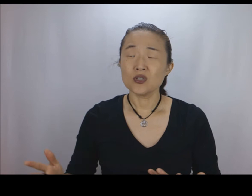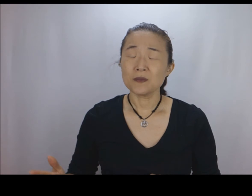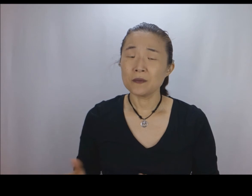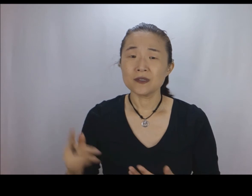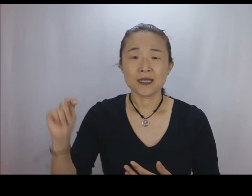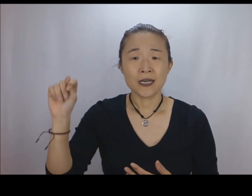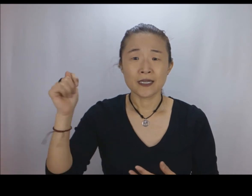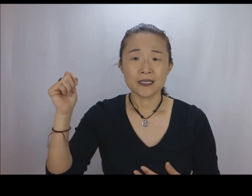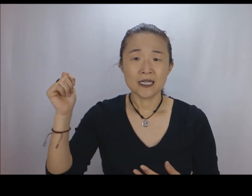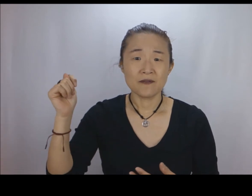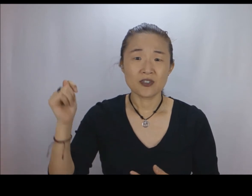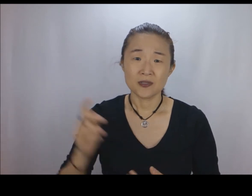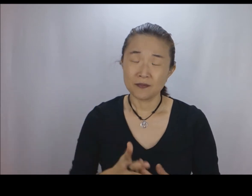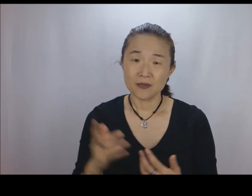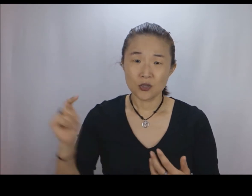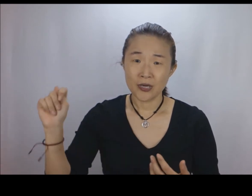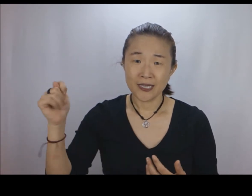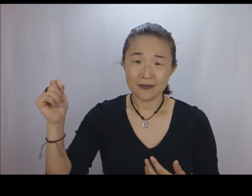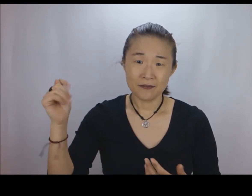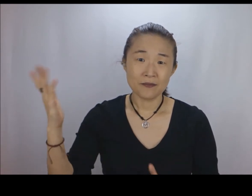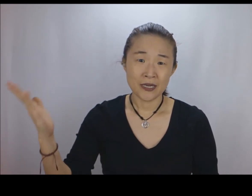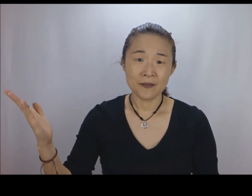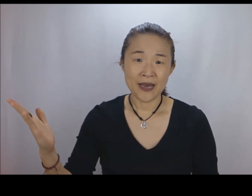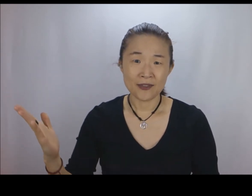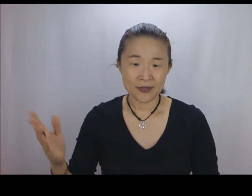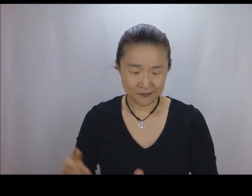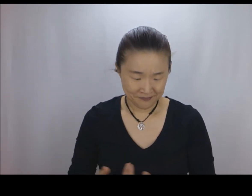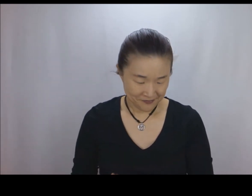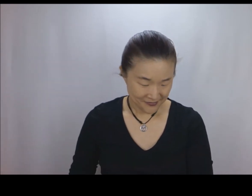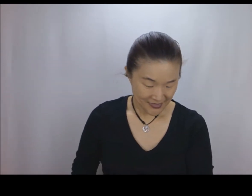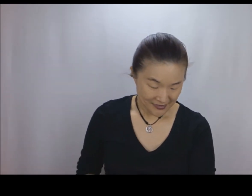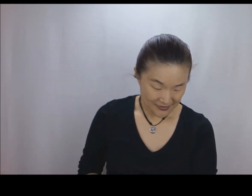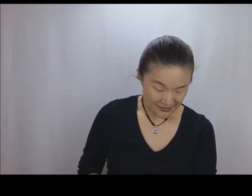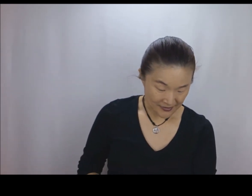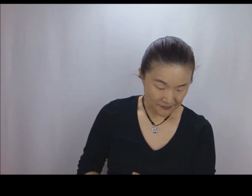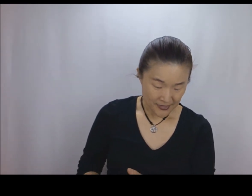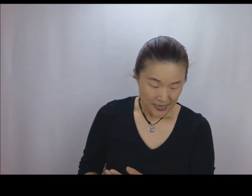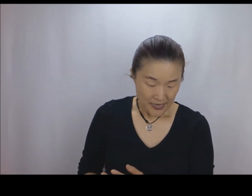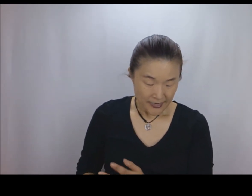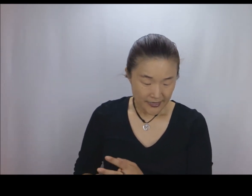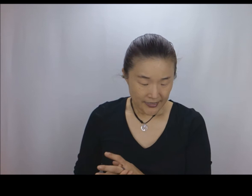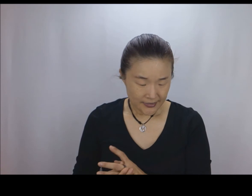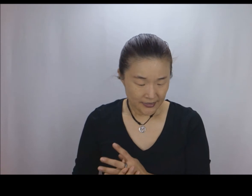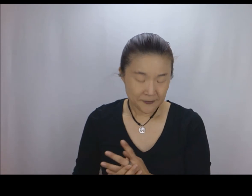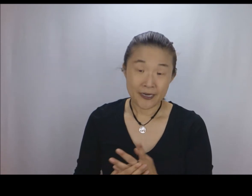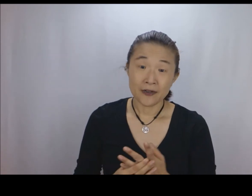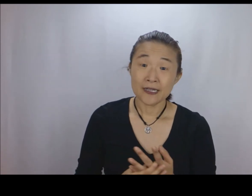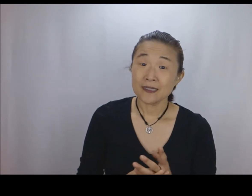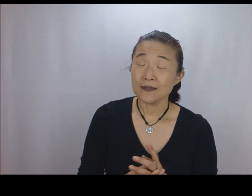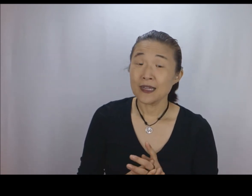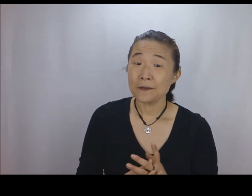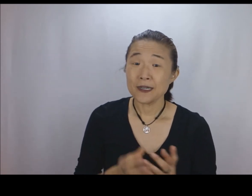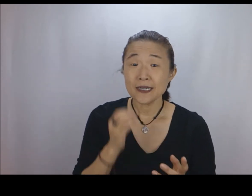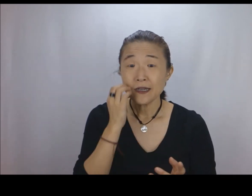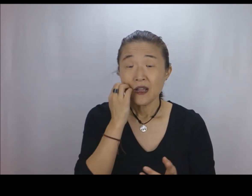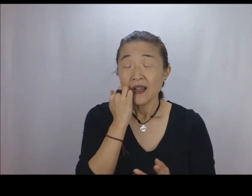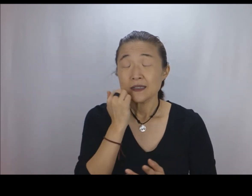but most people sign "T" for toilet meaning bathroom. So, getting into different areas of the library.